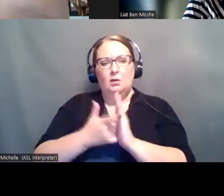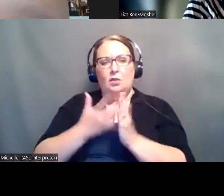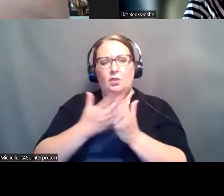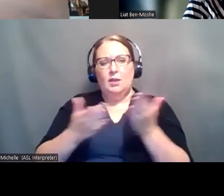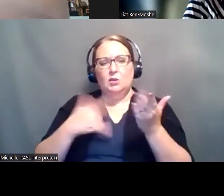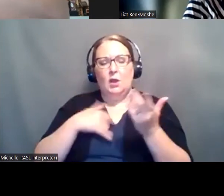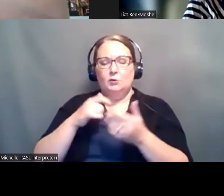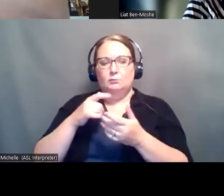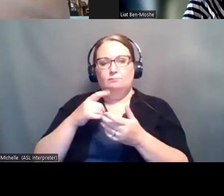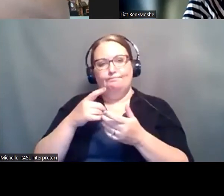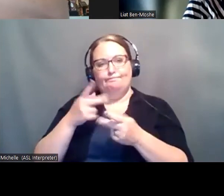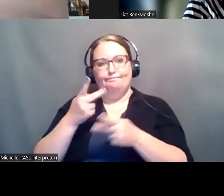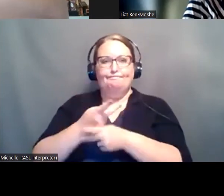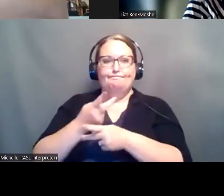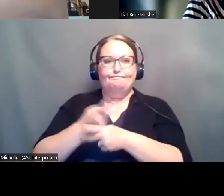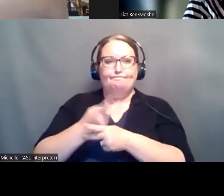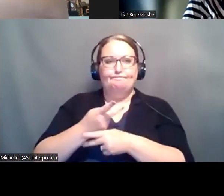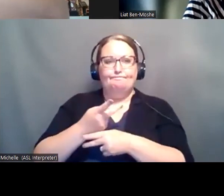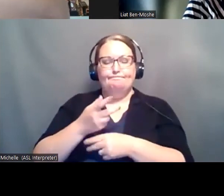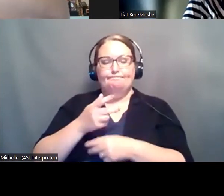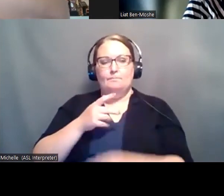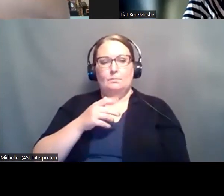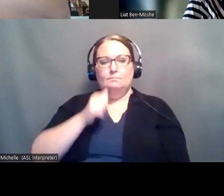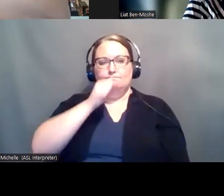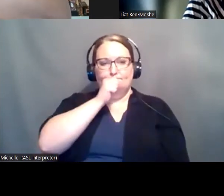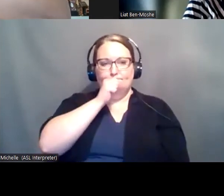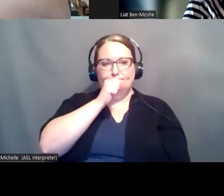such as anonymizing people's names,